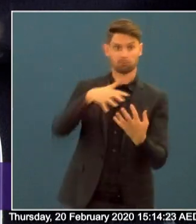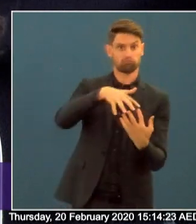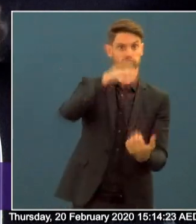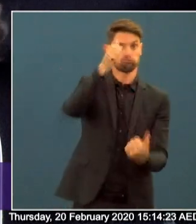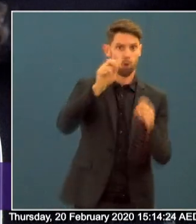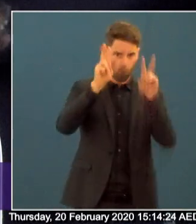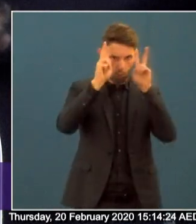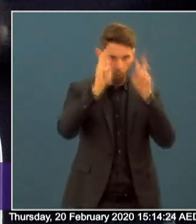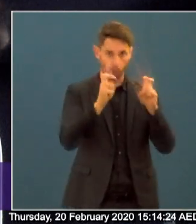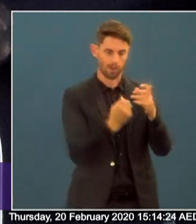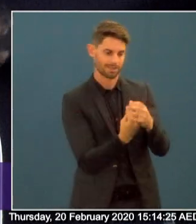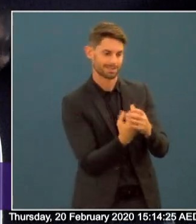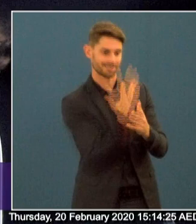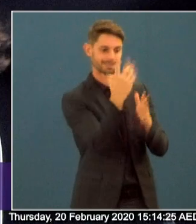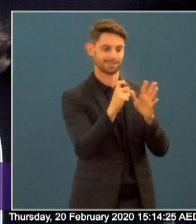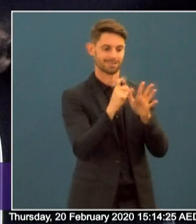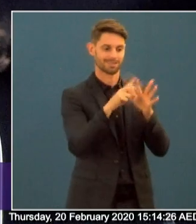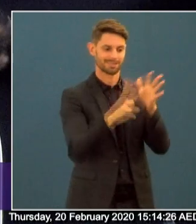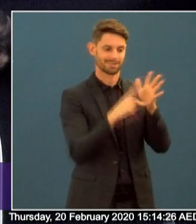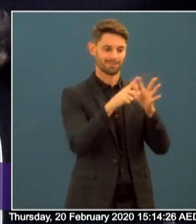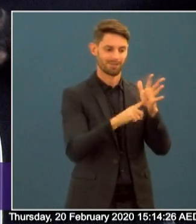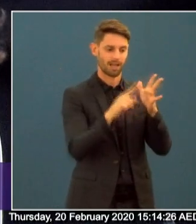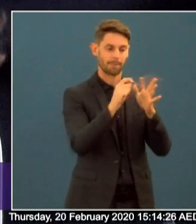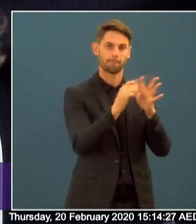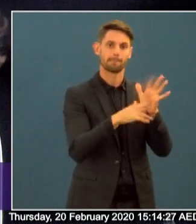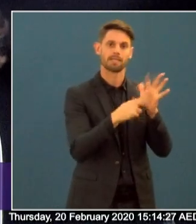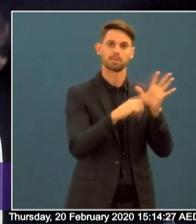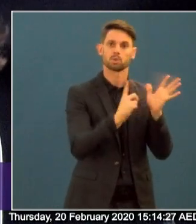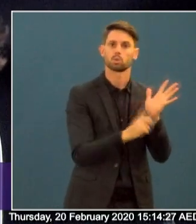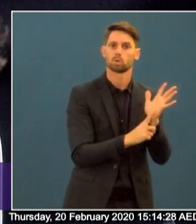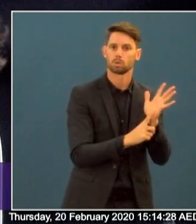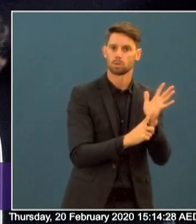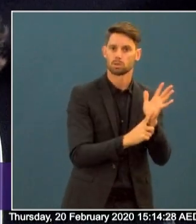so I think that's a way of improving skills. But what is developmental?